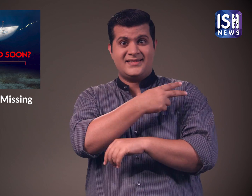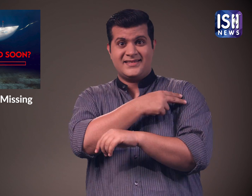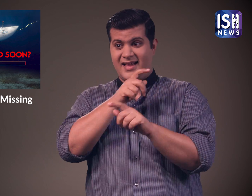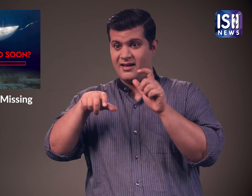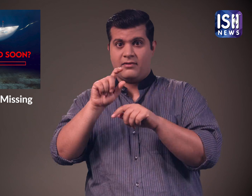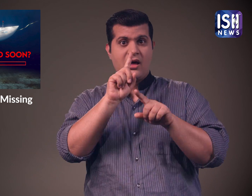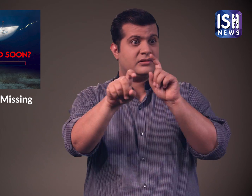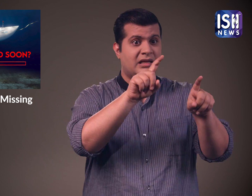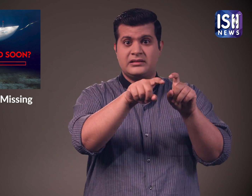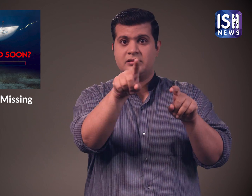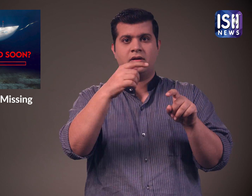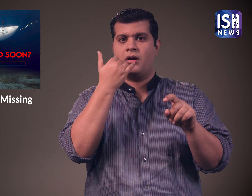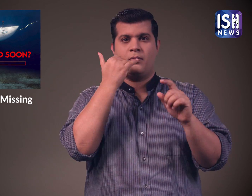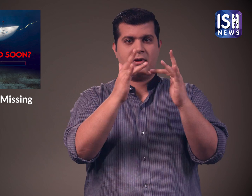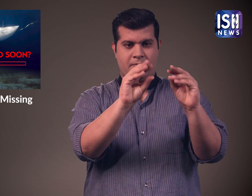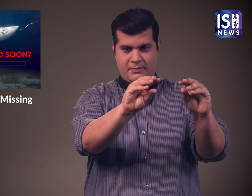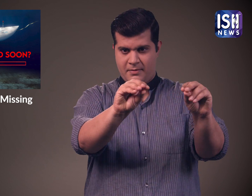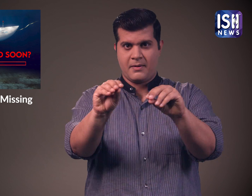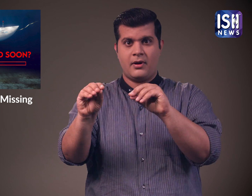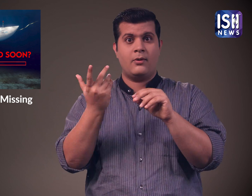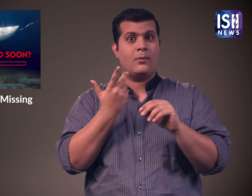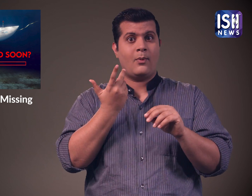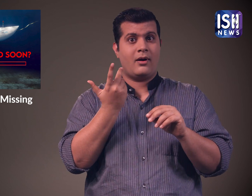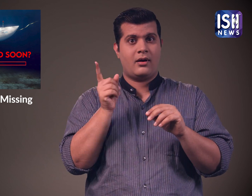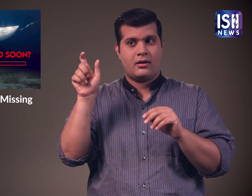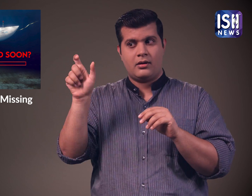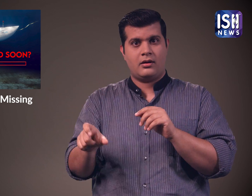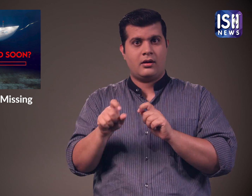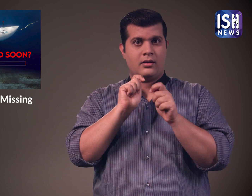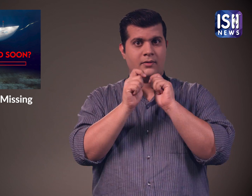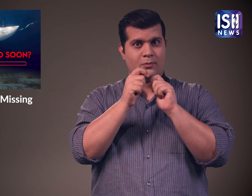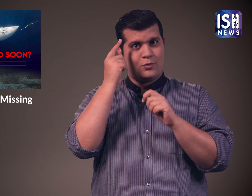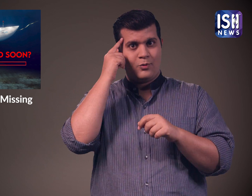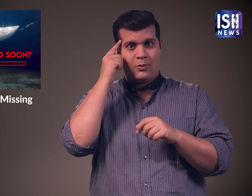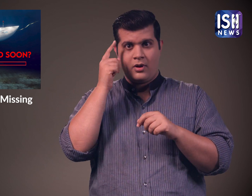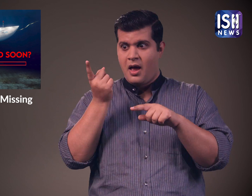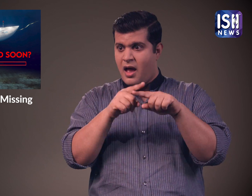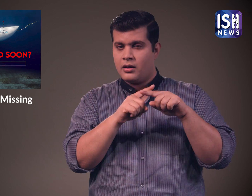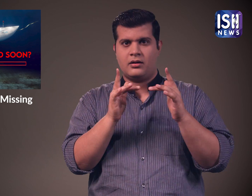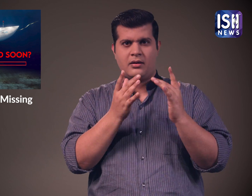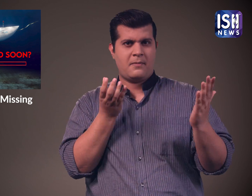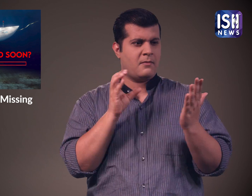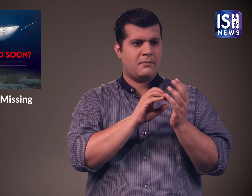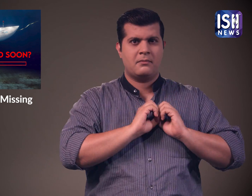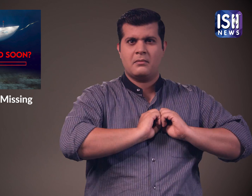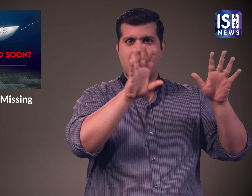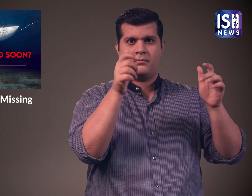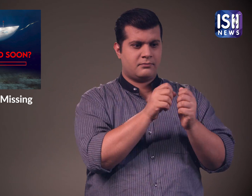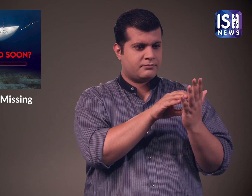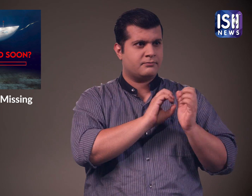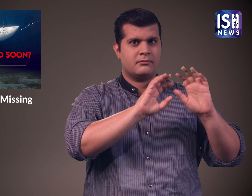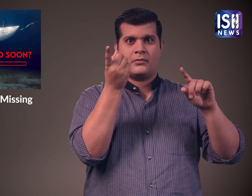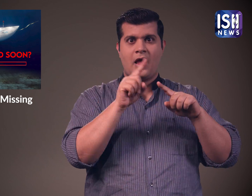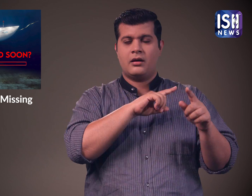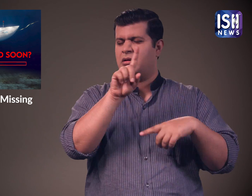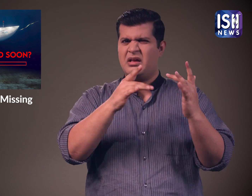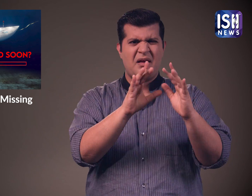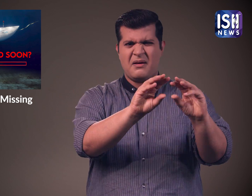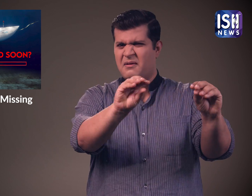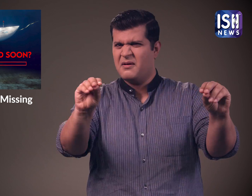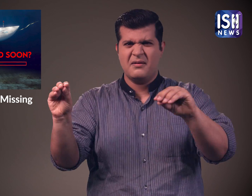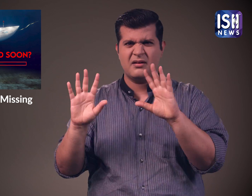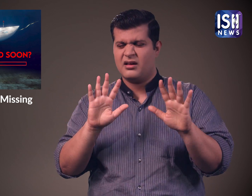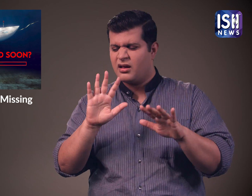They switched off the internet on the ship to prevent people from sharing the incident online.